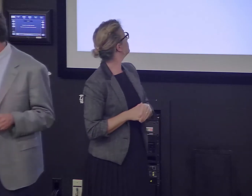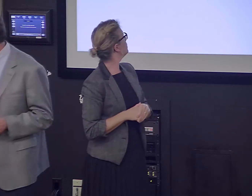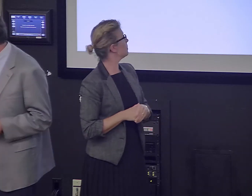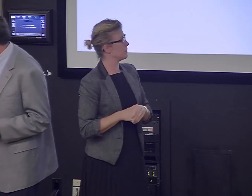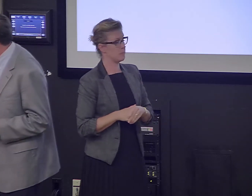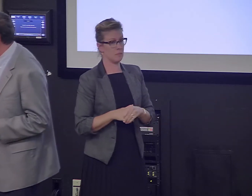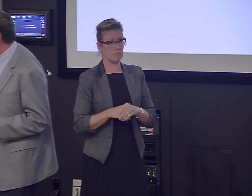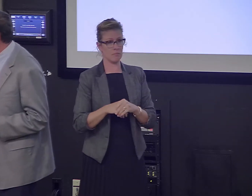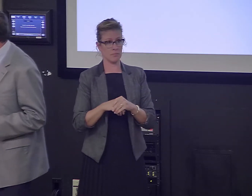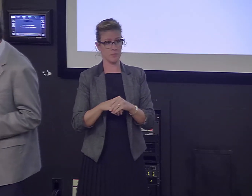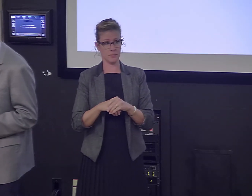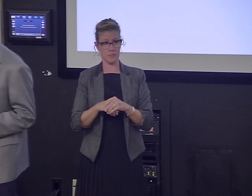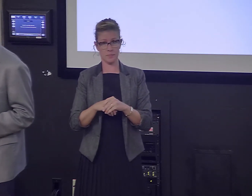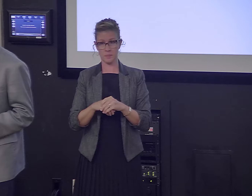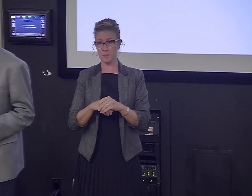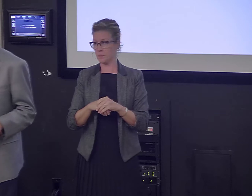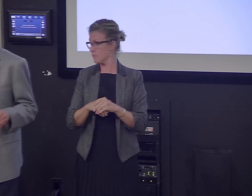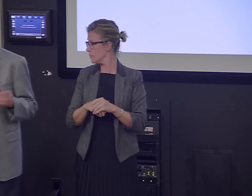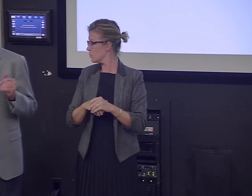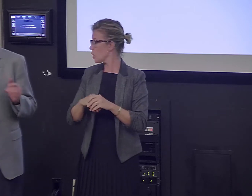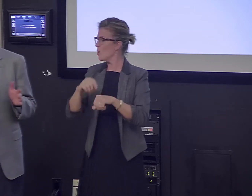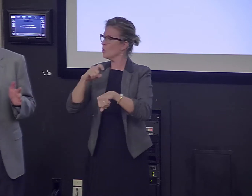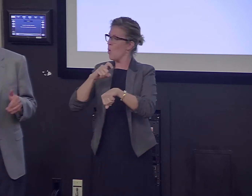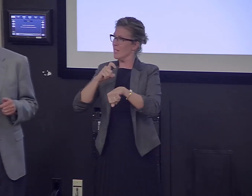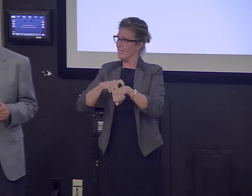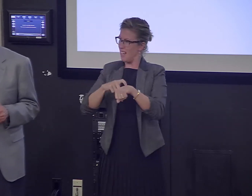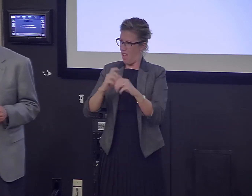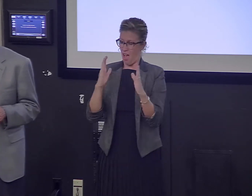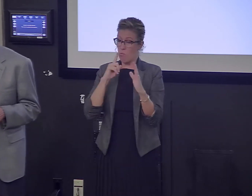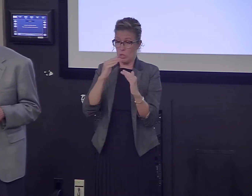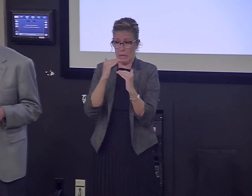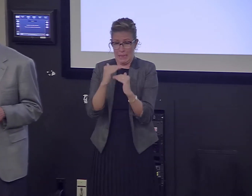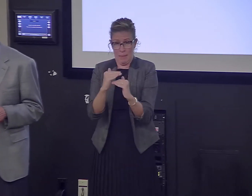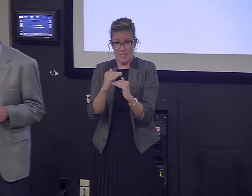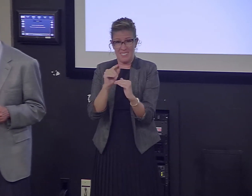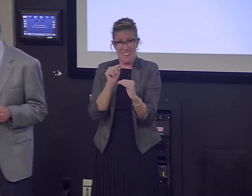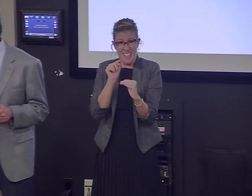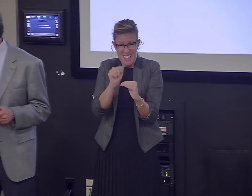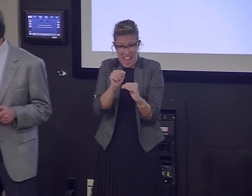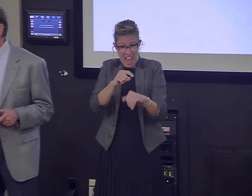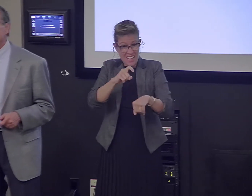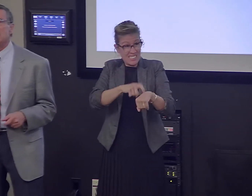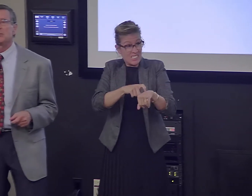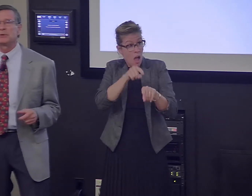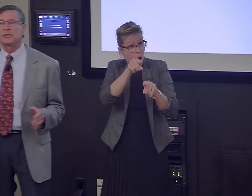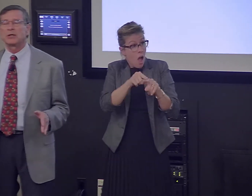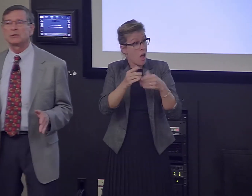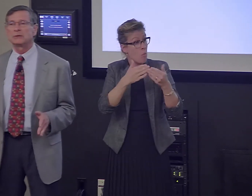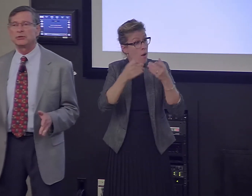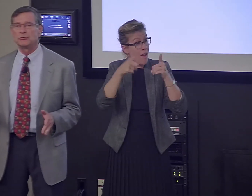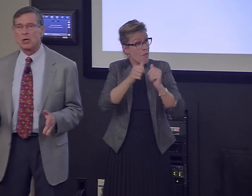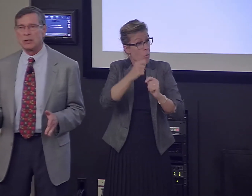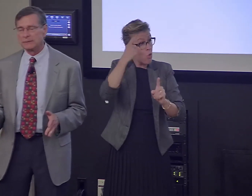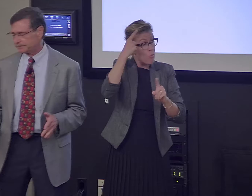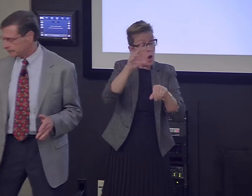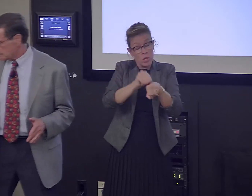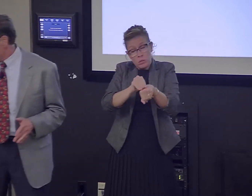of time during which the effect of experience on the brain is particularly strong.